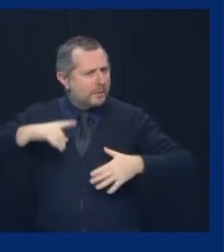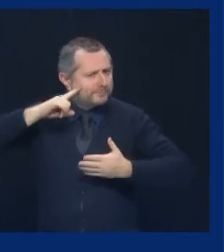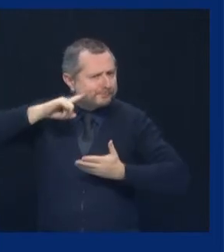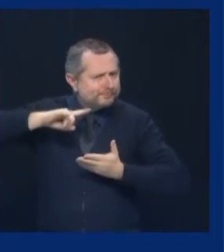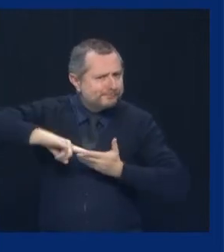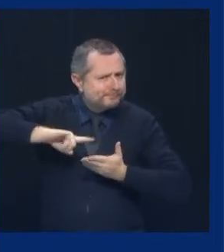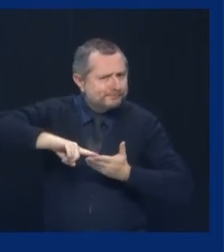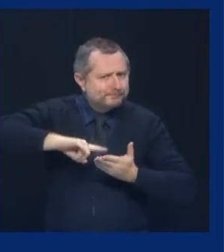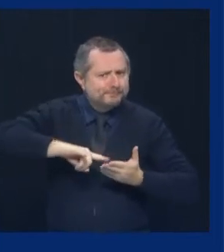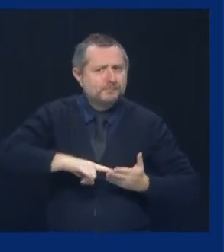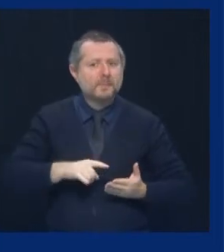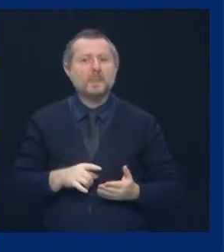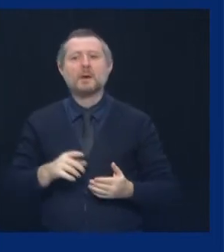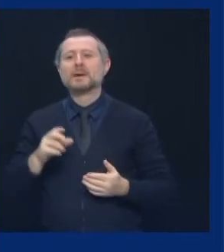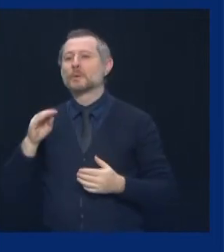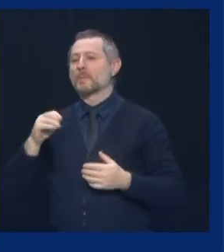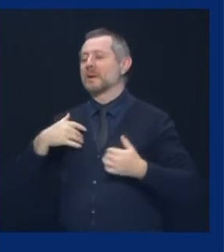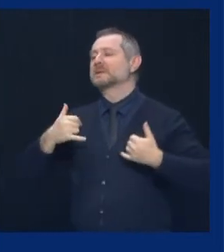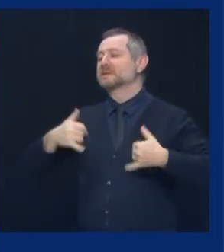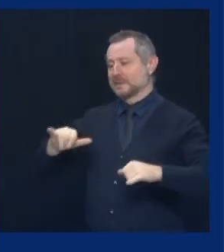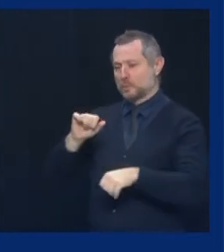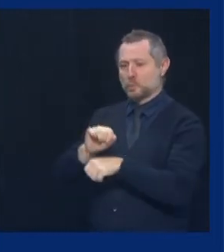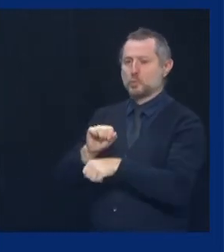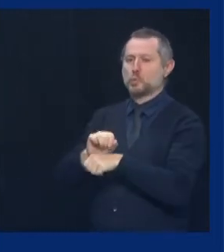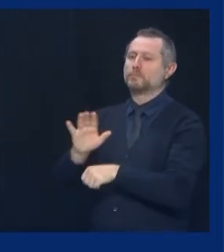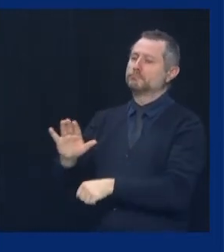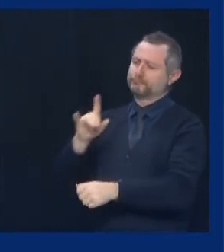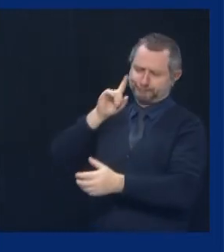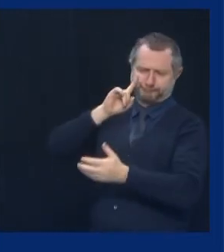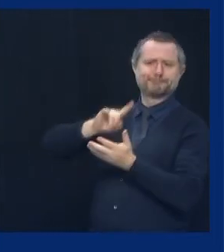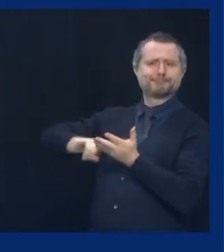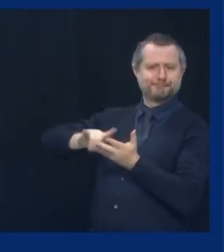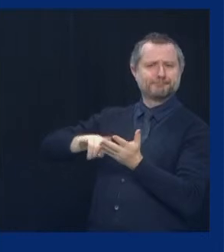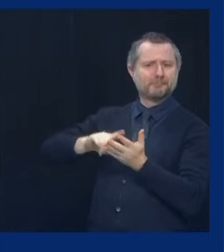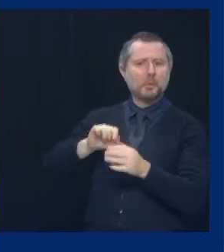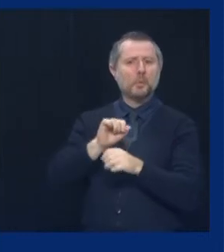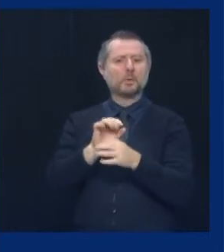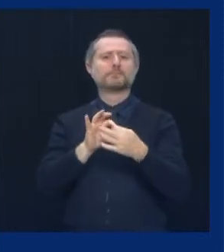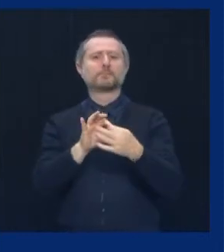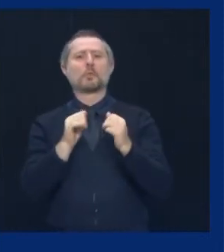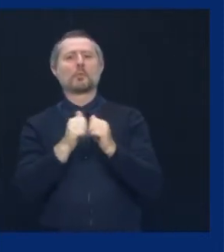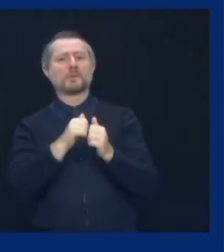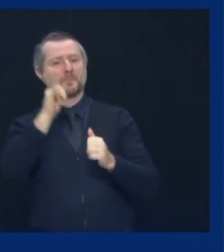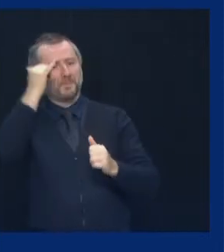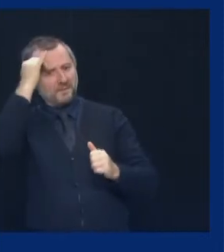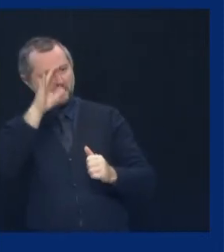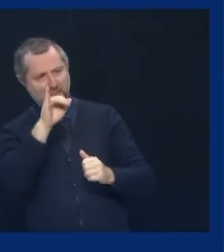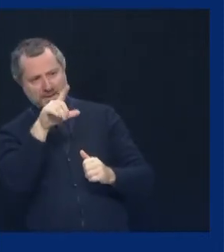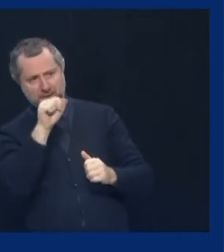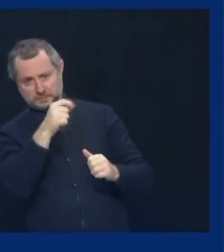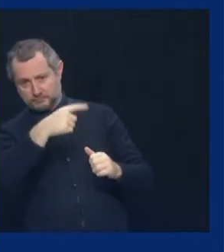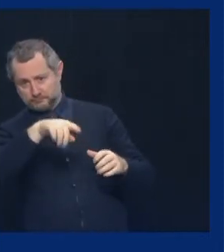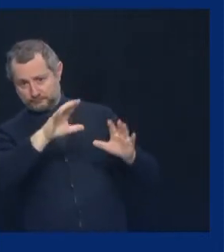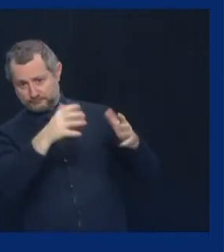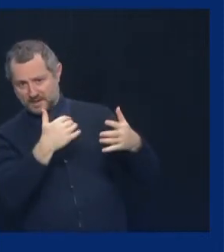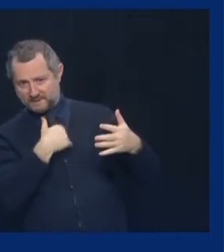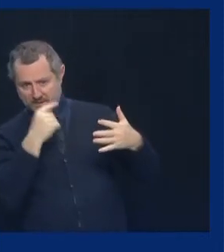STADIUMS, IS THAT STILL IN REVIEW OR IS THAT FOR CERTAIN HAPPENING FOR THE PLAYOFF GAME?